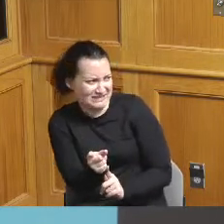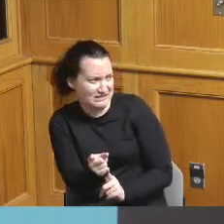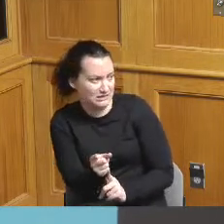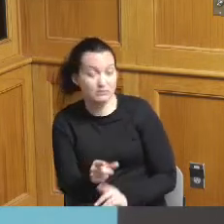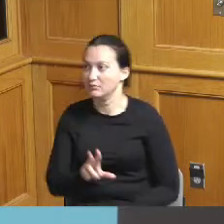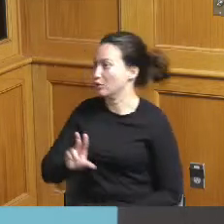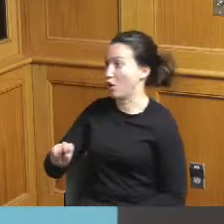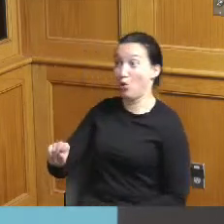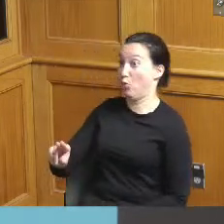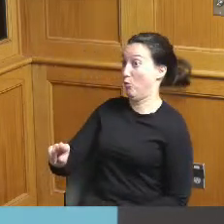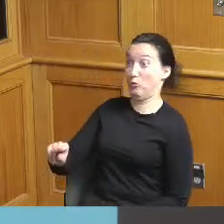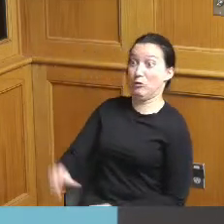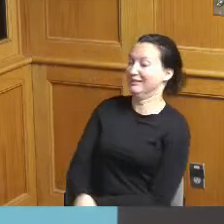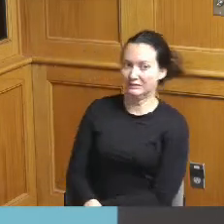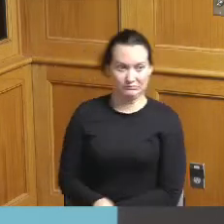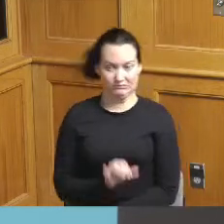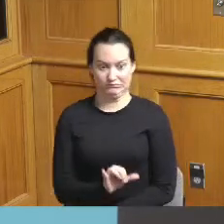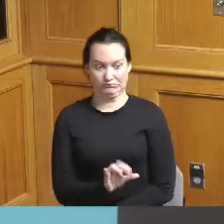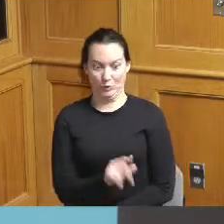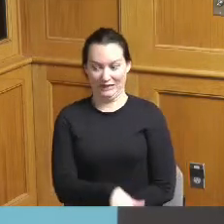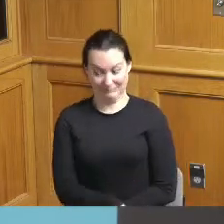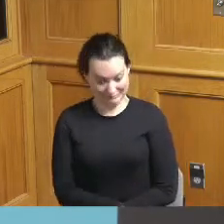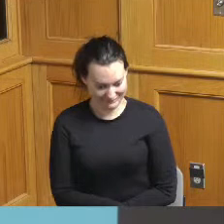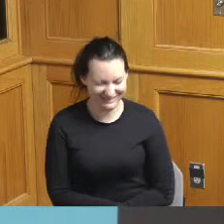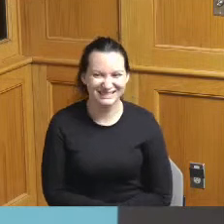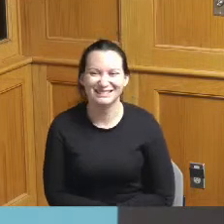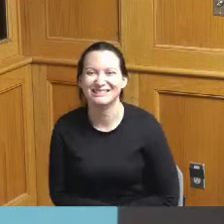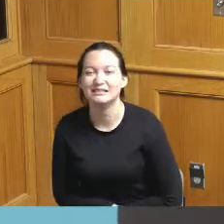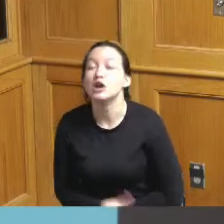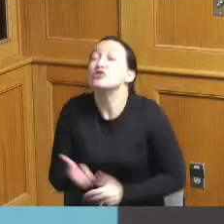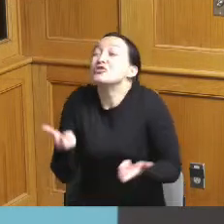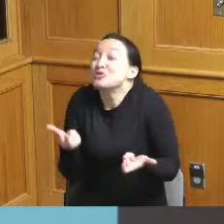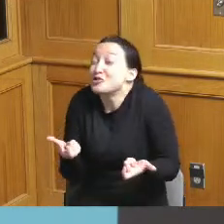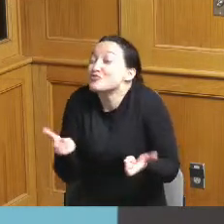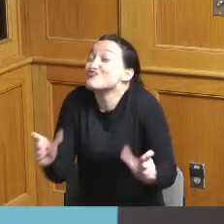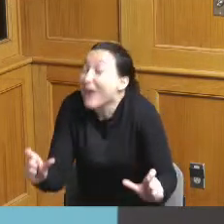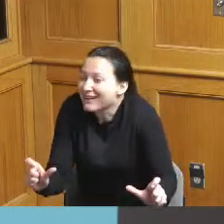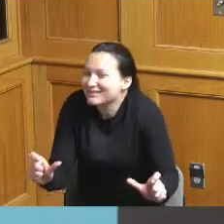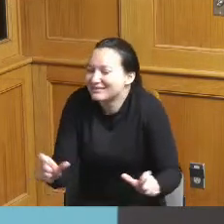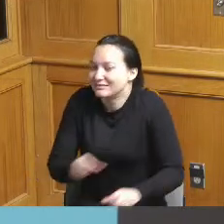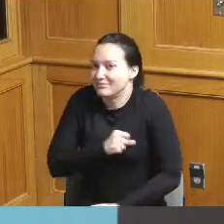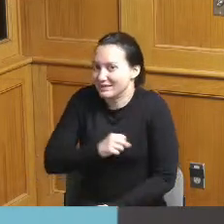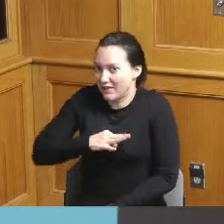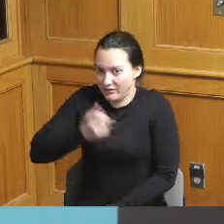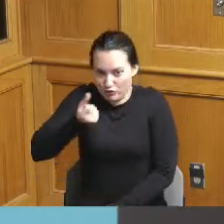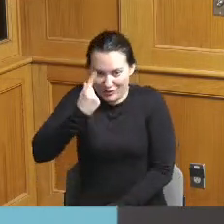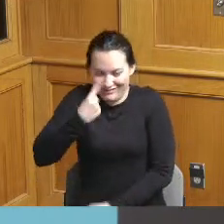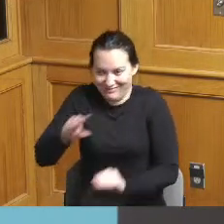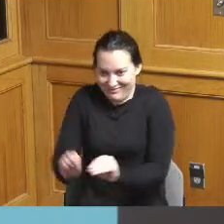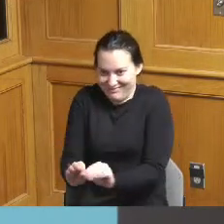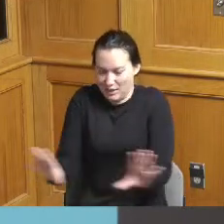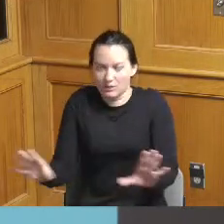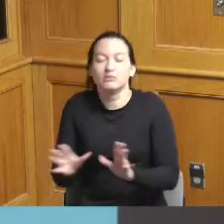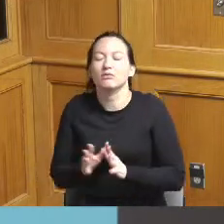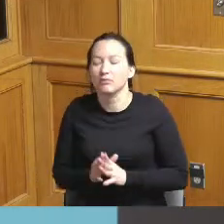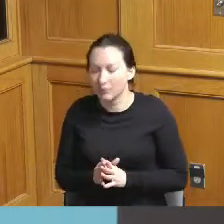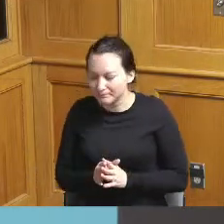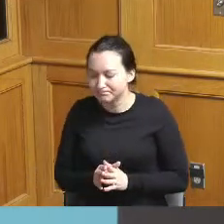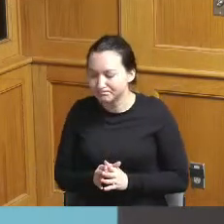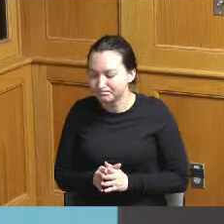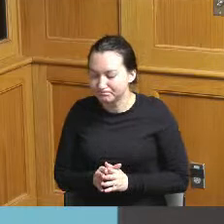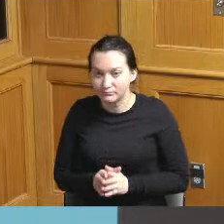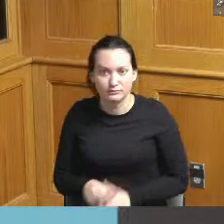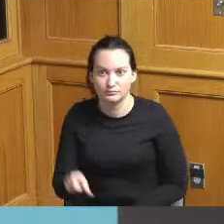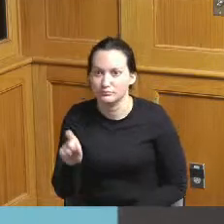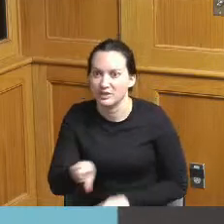not okay we we try to make sure that staff understand that we need to have work being done